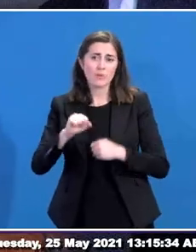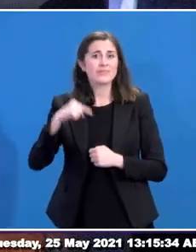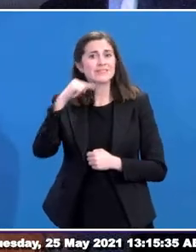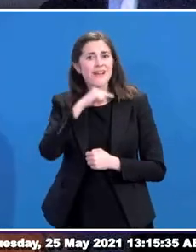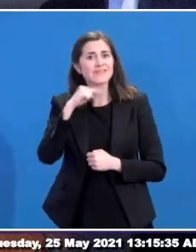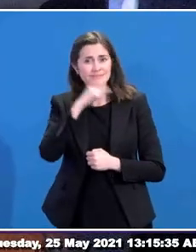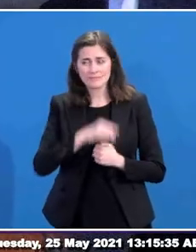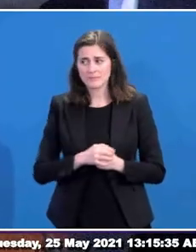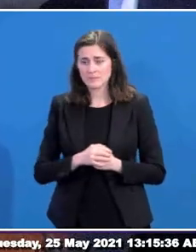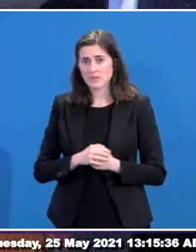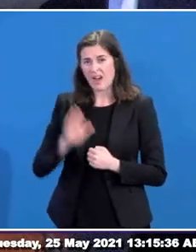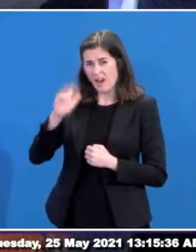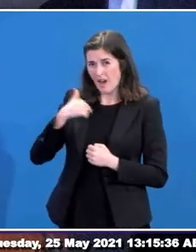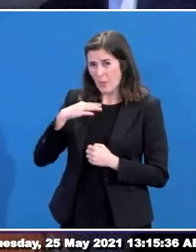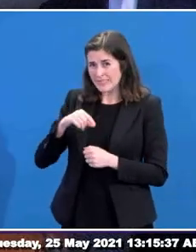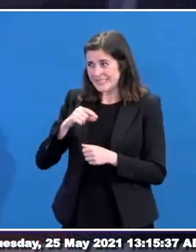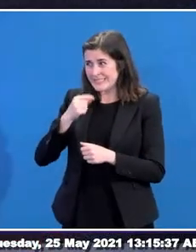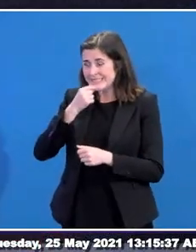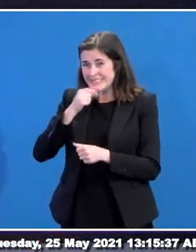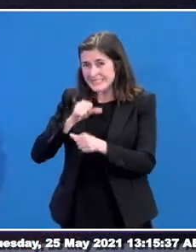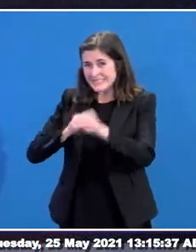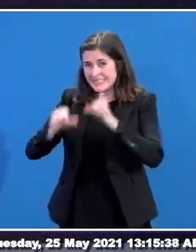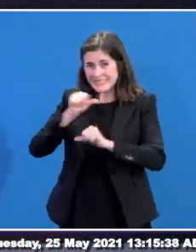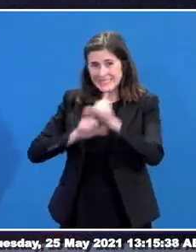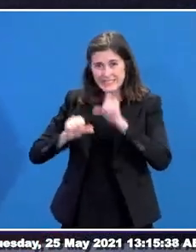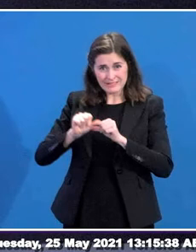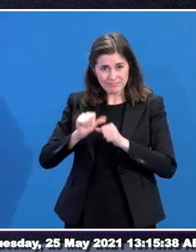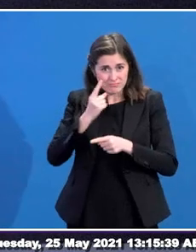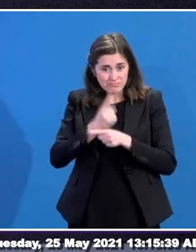I just want to backtrack a little bit, going back to asking